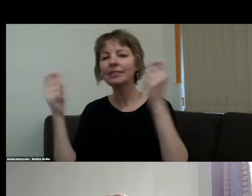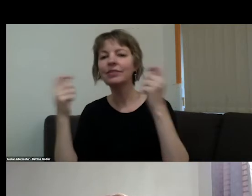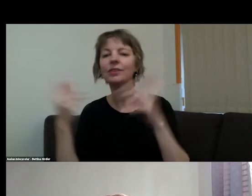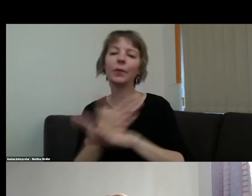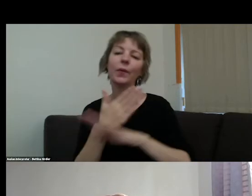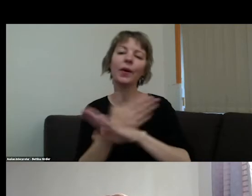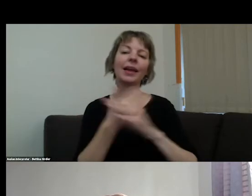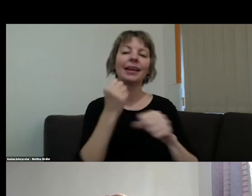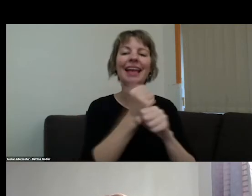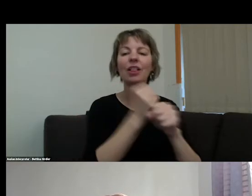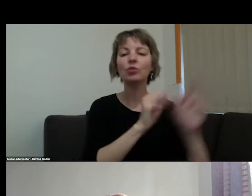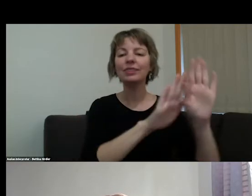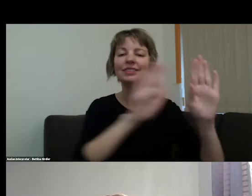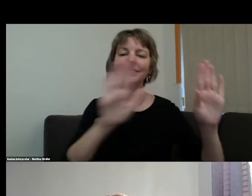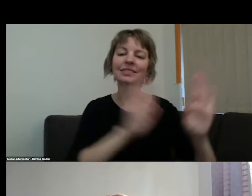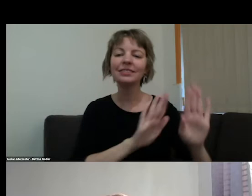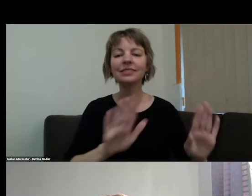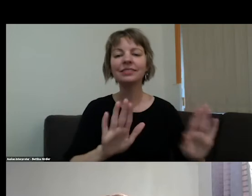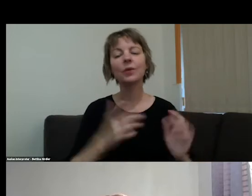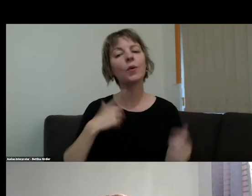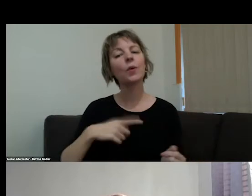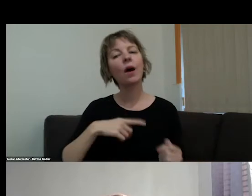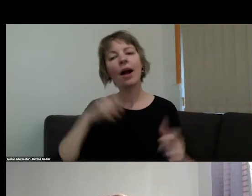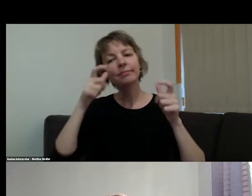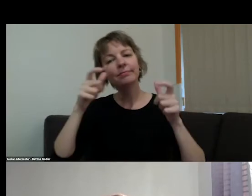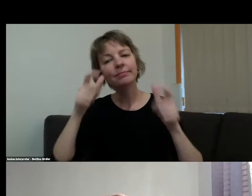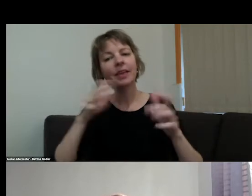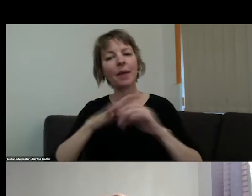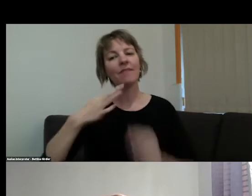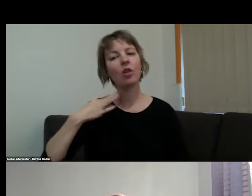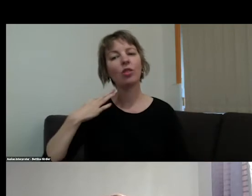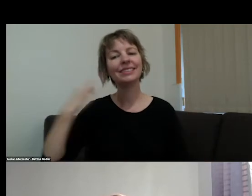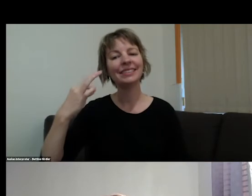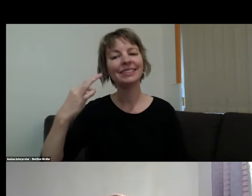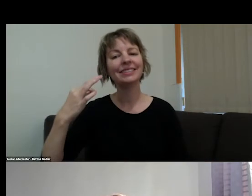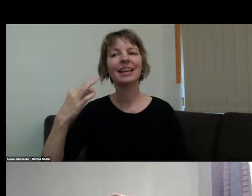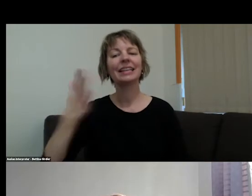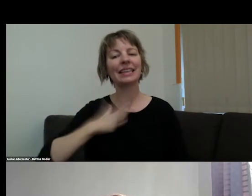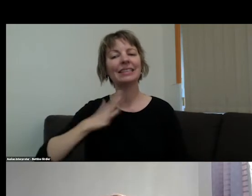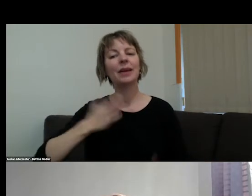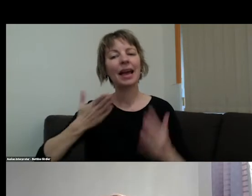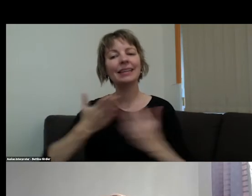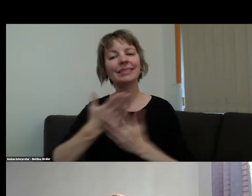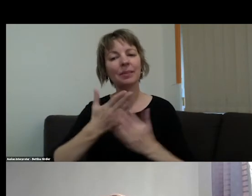about volunteerism being inclusive and accessible to all, sort of again